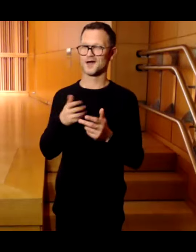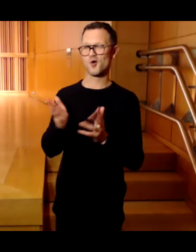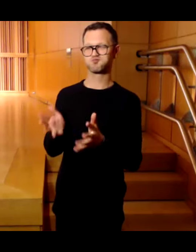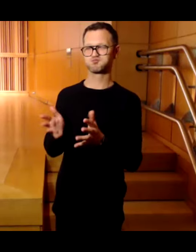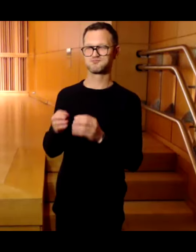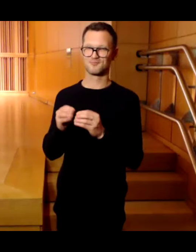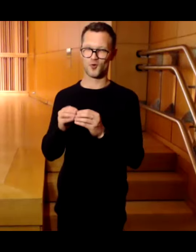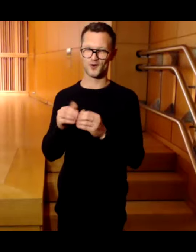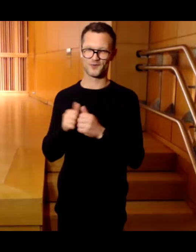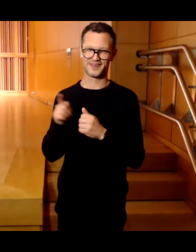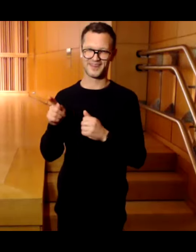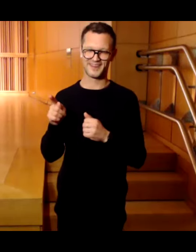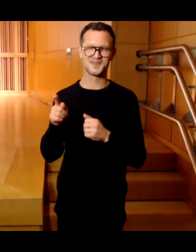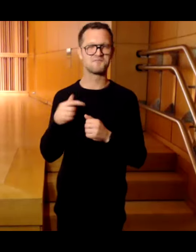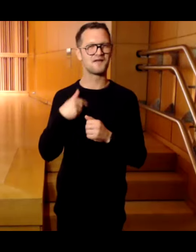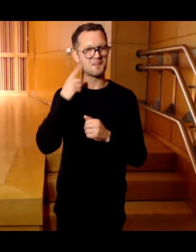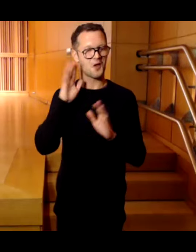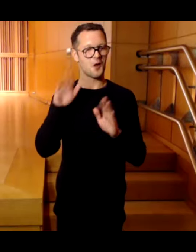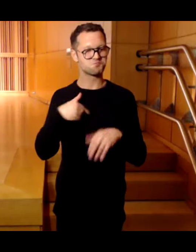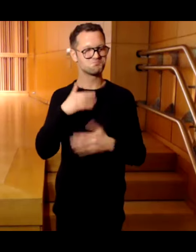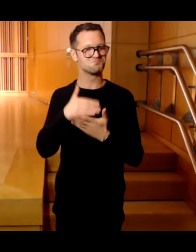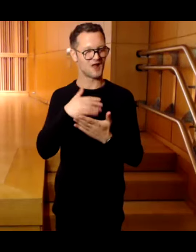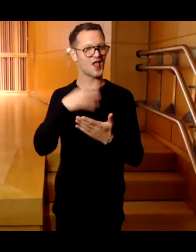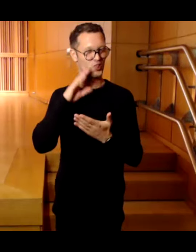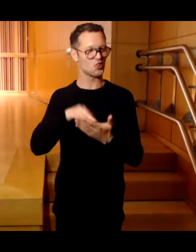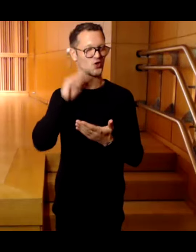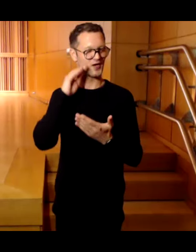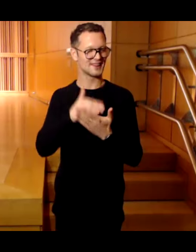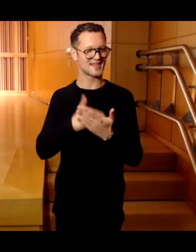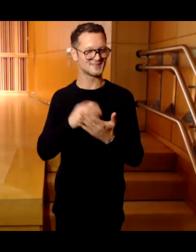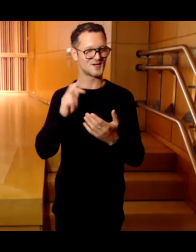I thought to myself, lesson learned. and return to the sanctuary.